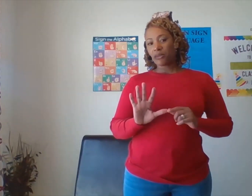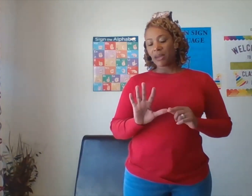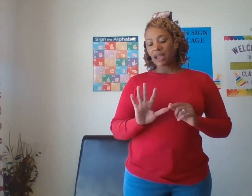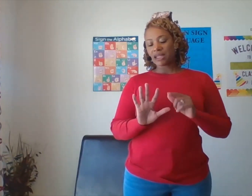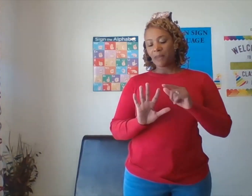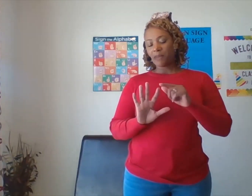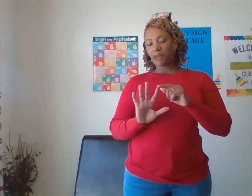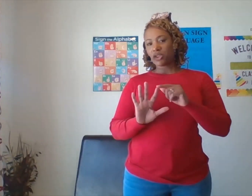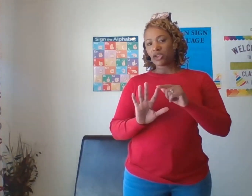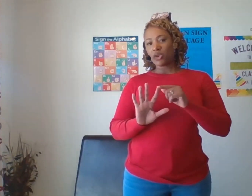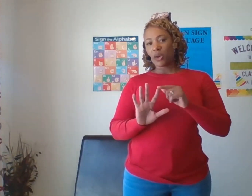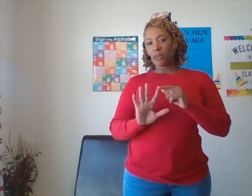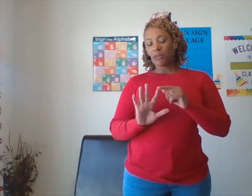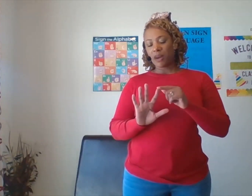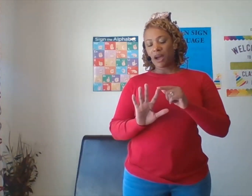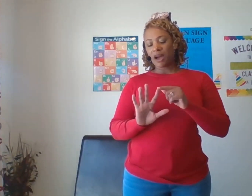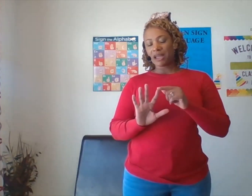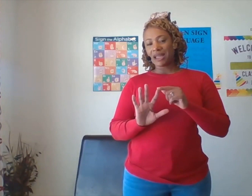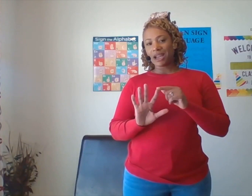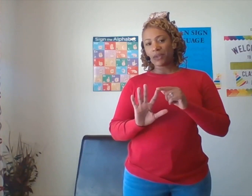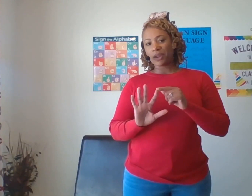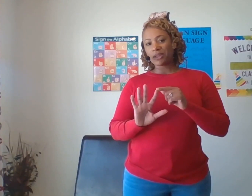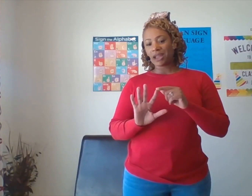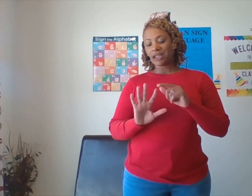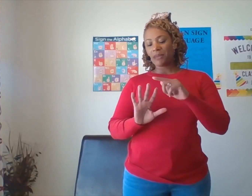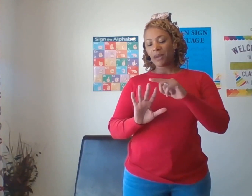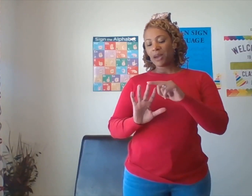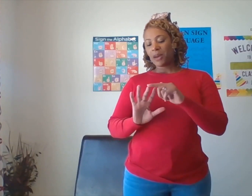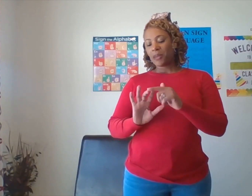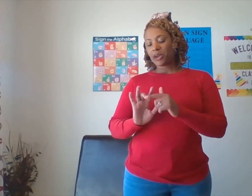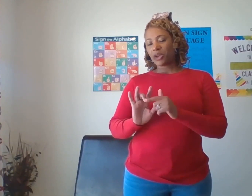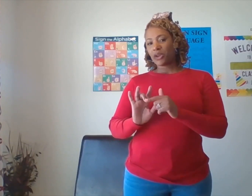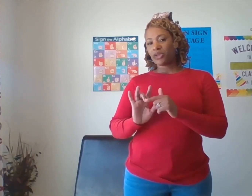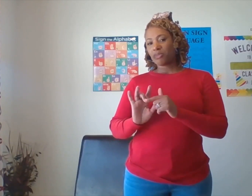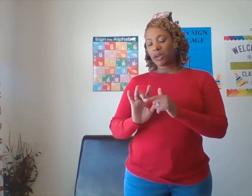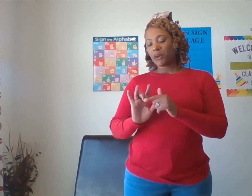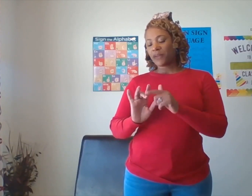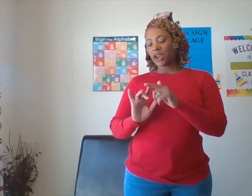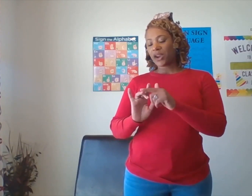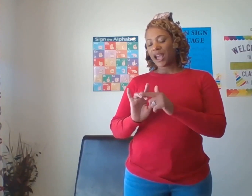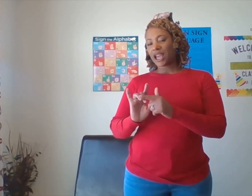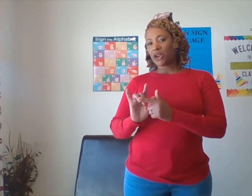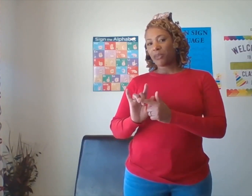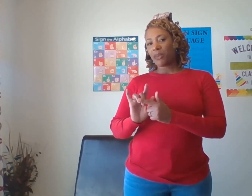remains up your index finger stays up put your middle finger and your ring